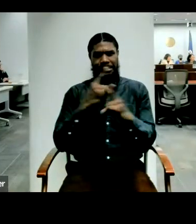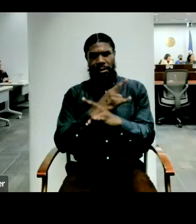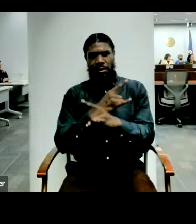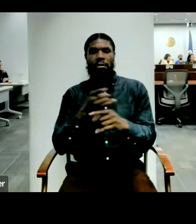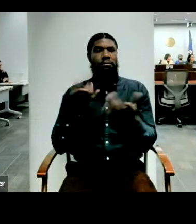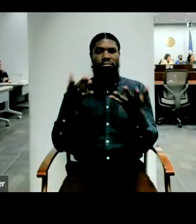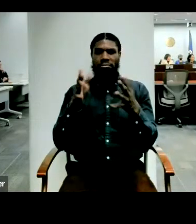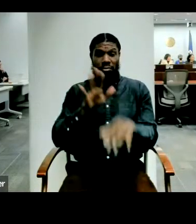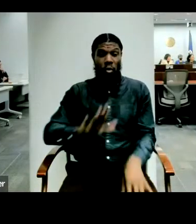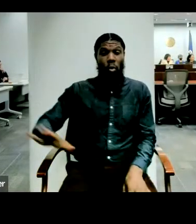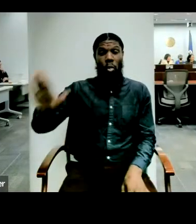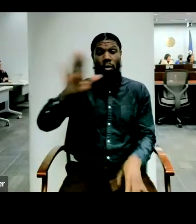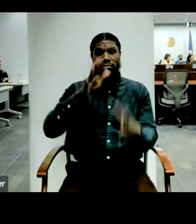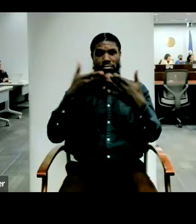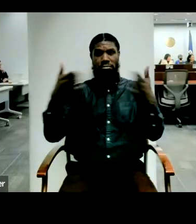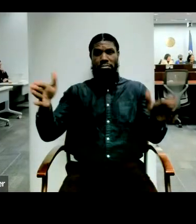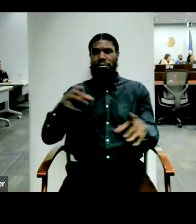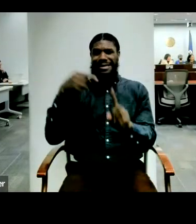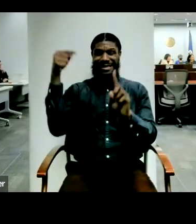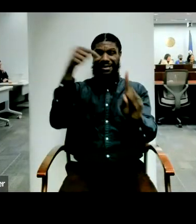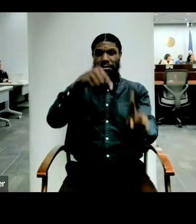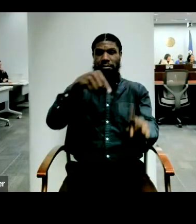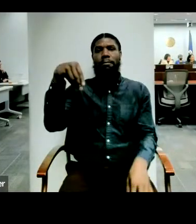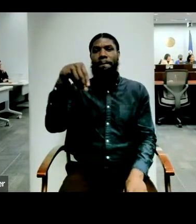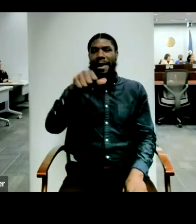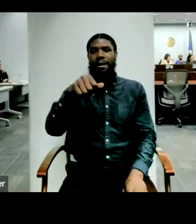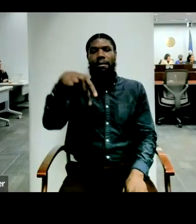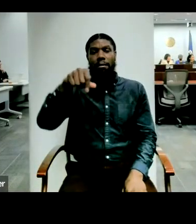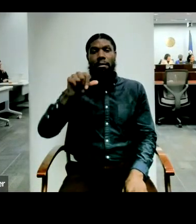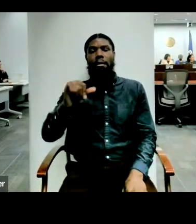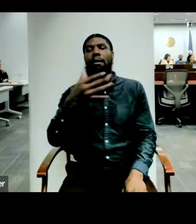I'm interested particularly in pay um and the work that you all have